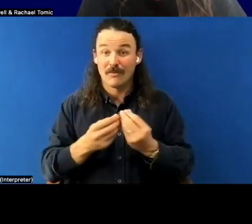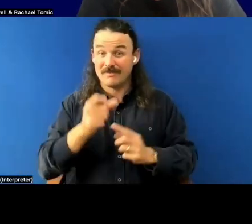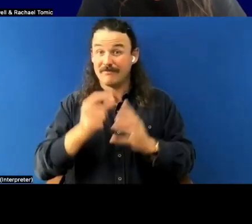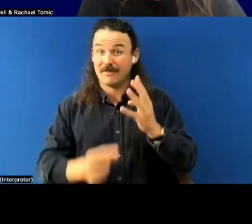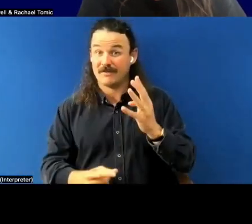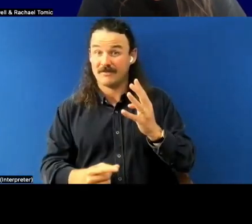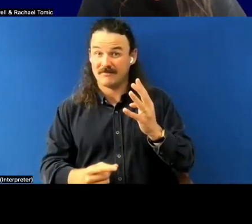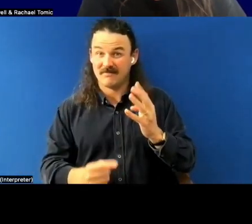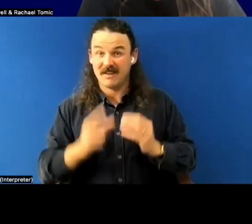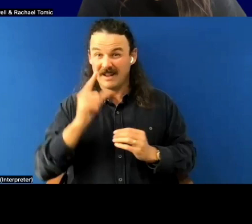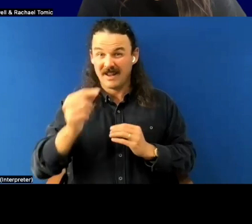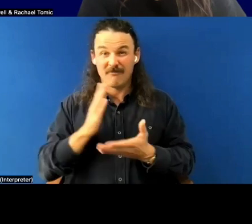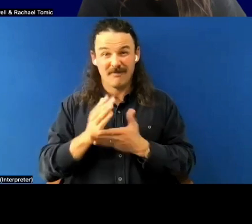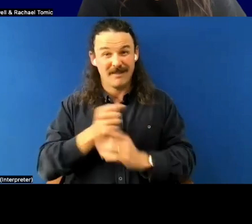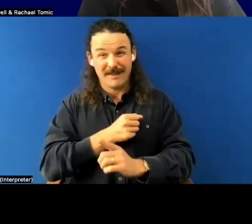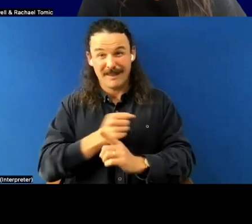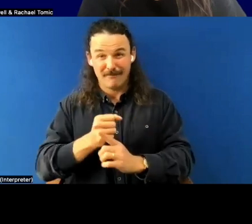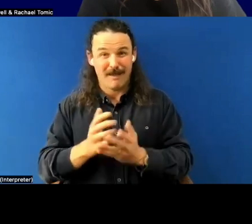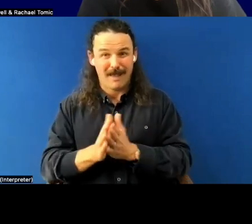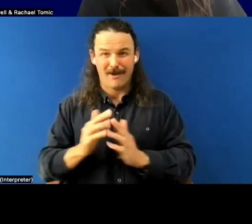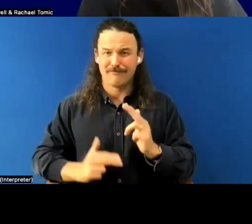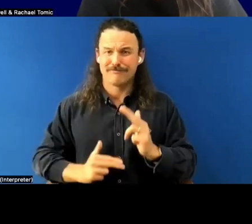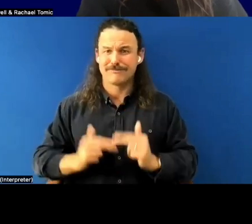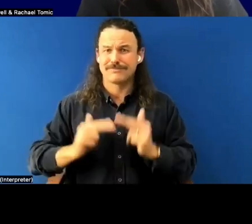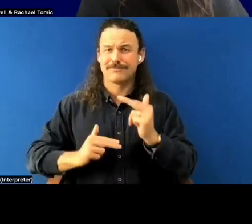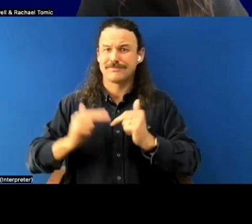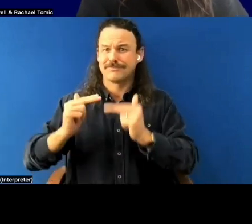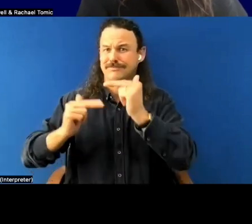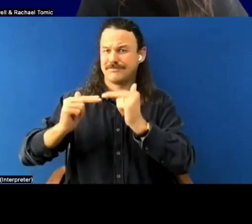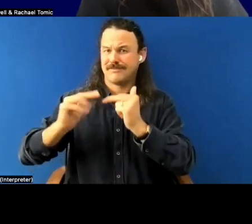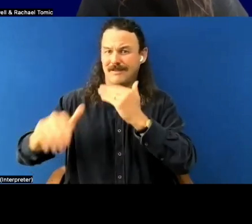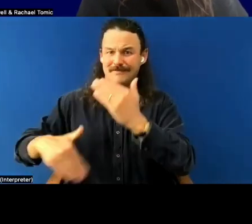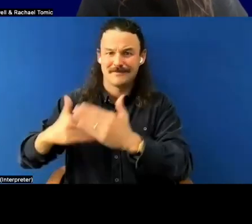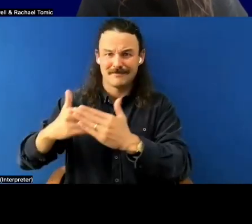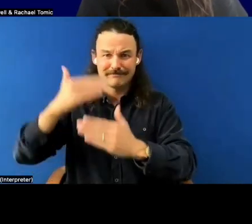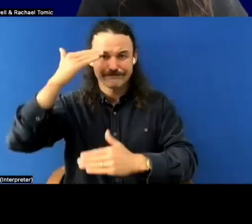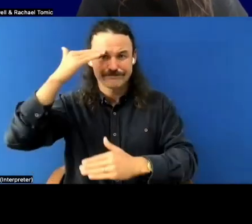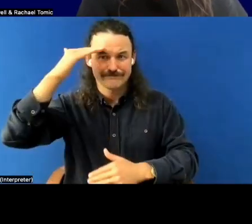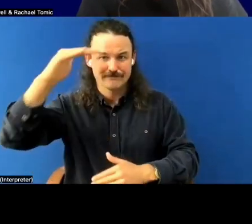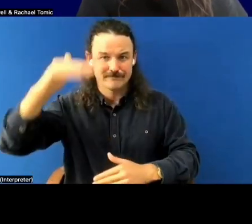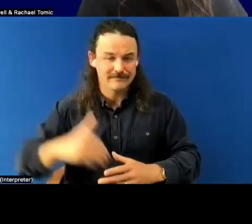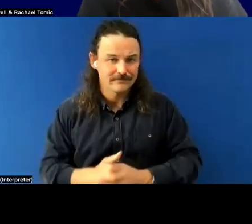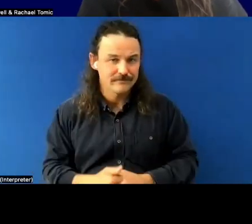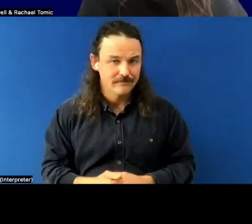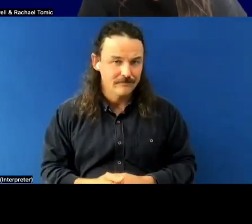childhood development into adulthood. So, usually we have at the top,